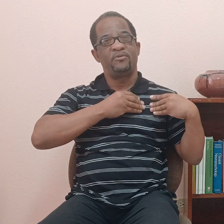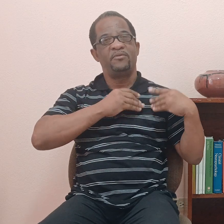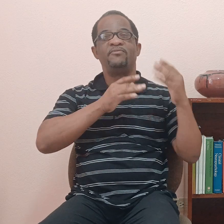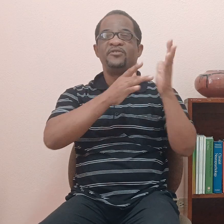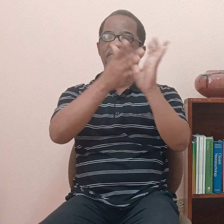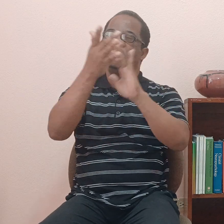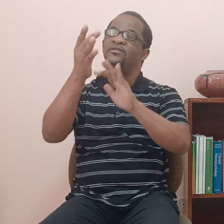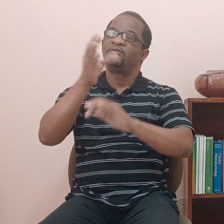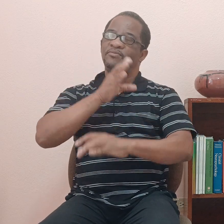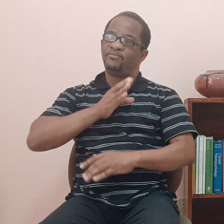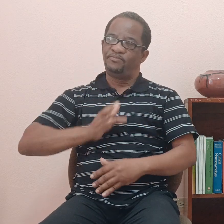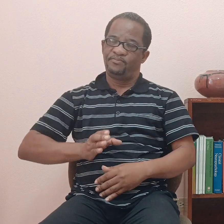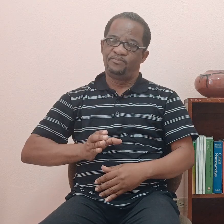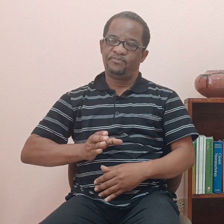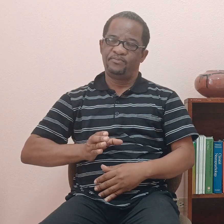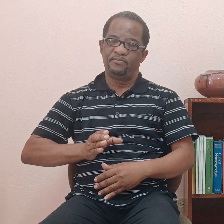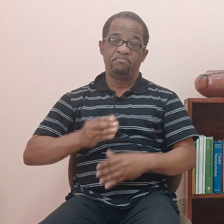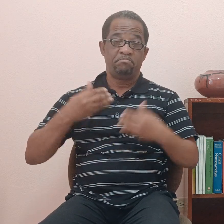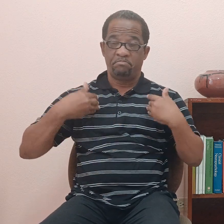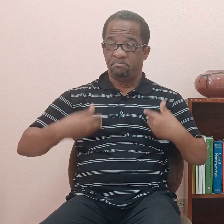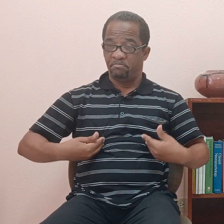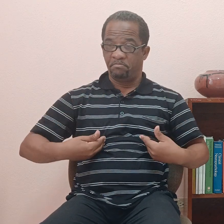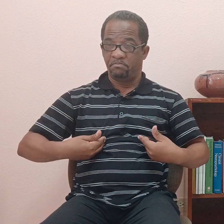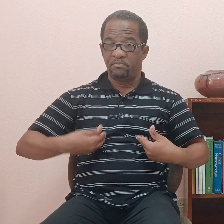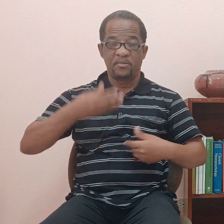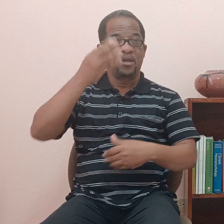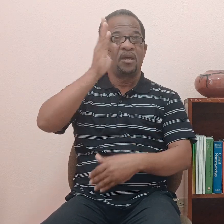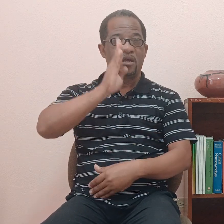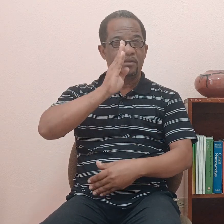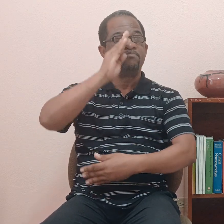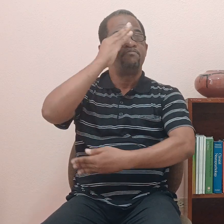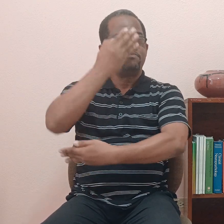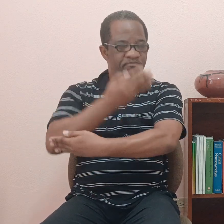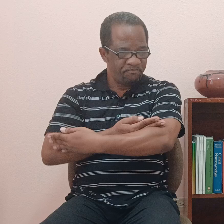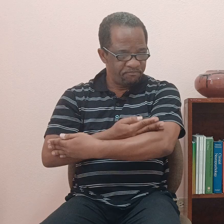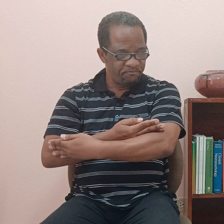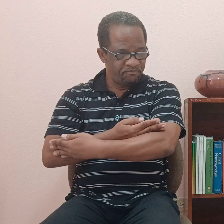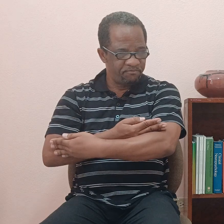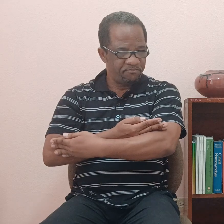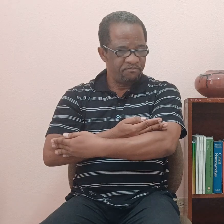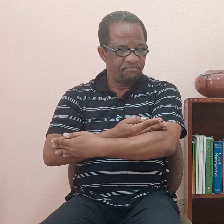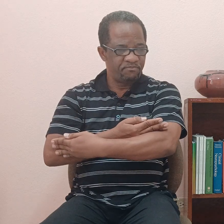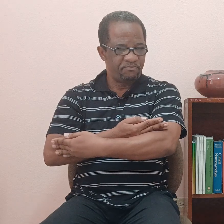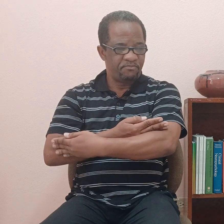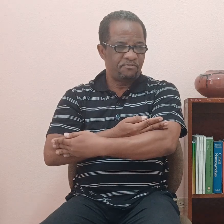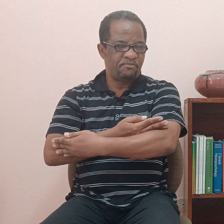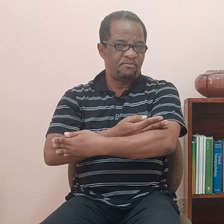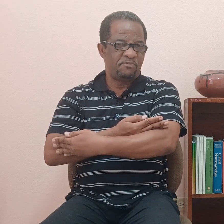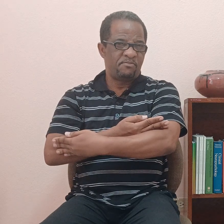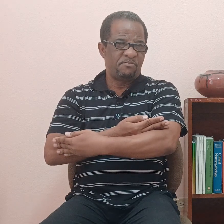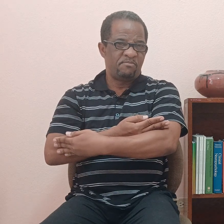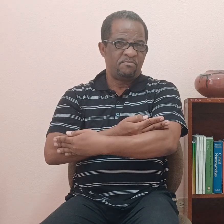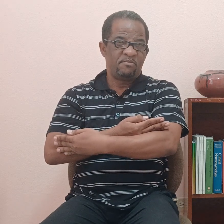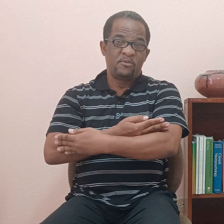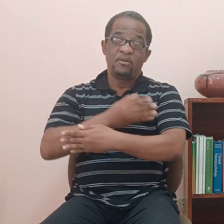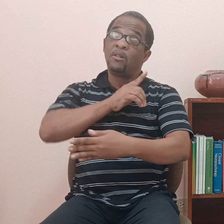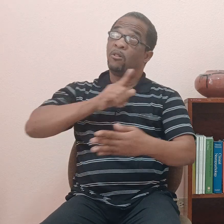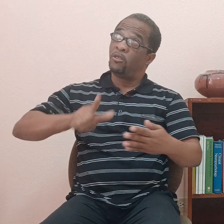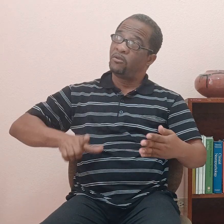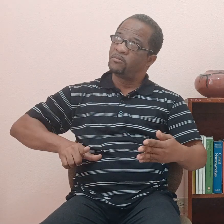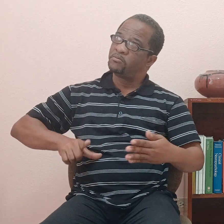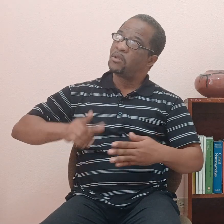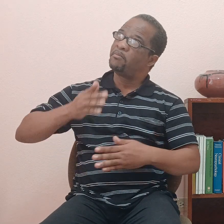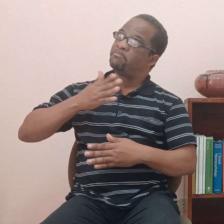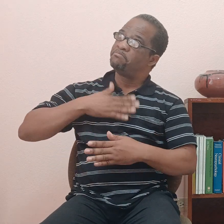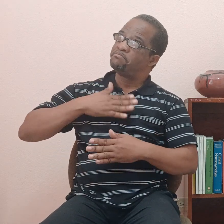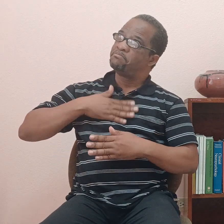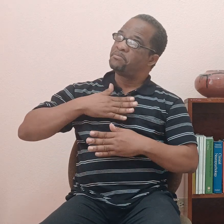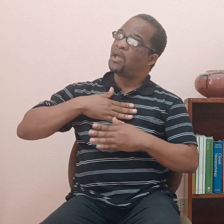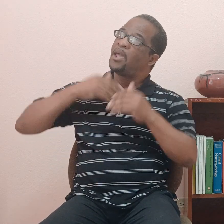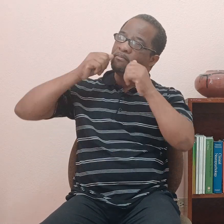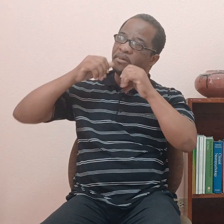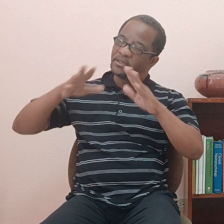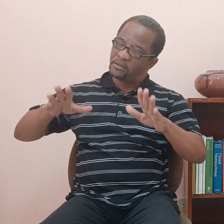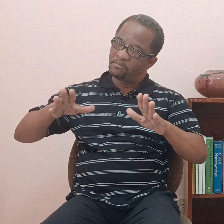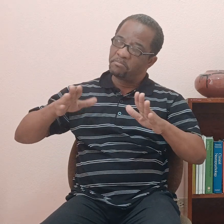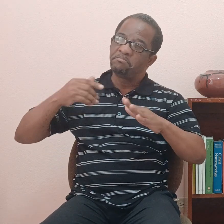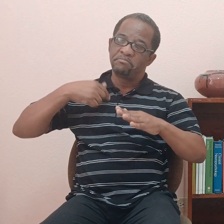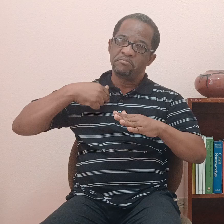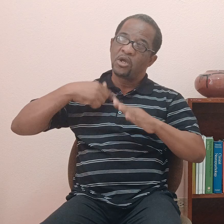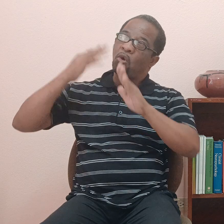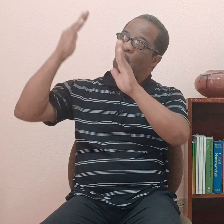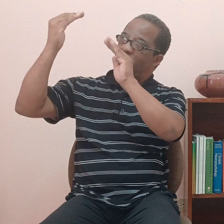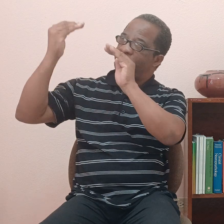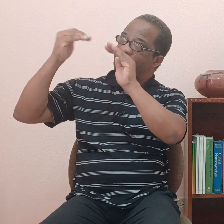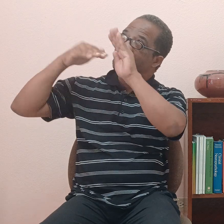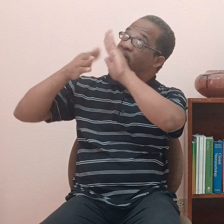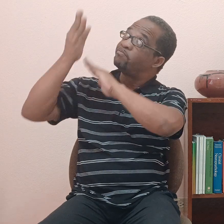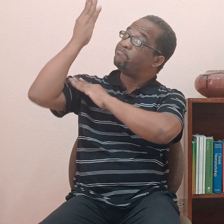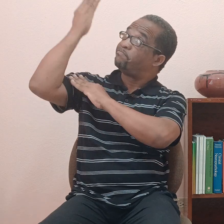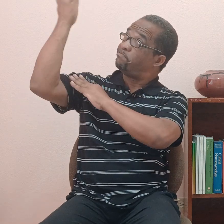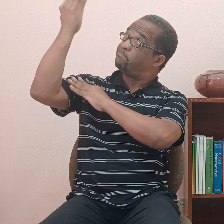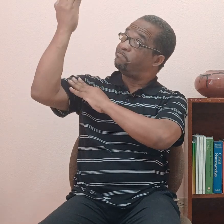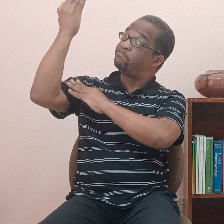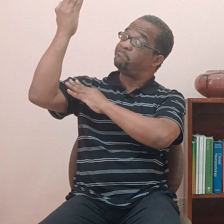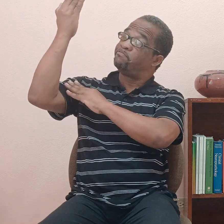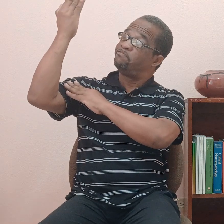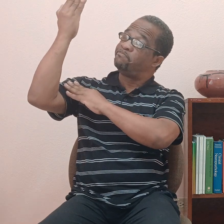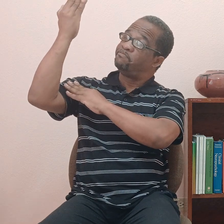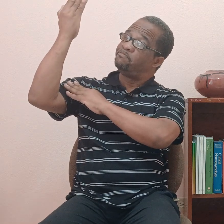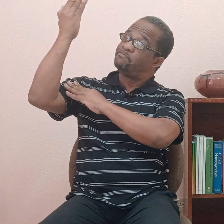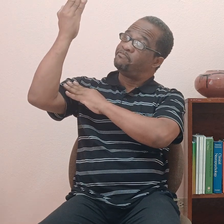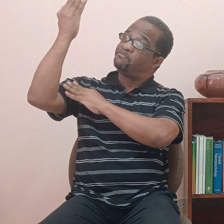Christ, I am now God’s son. The Lord is my portion so I hope in Him